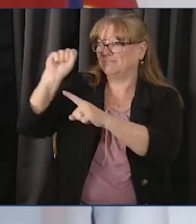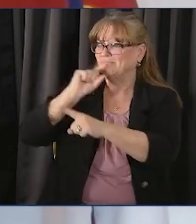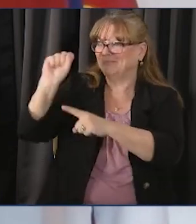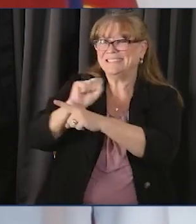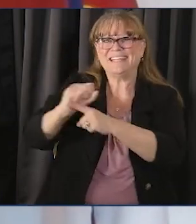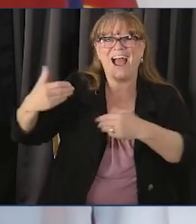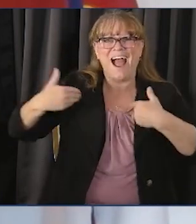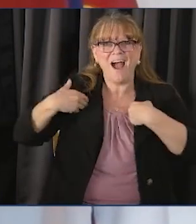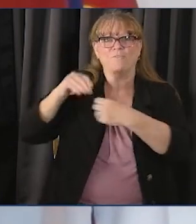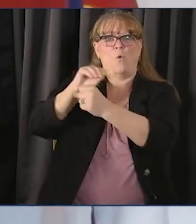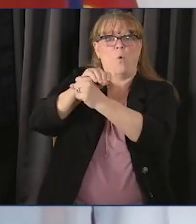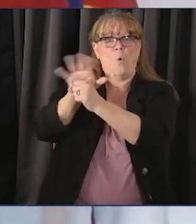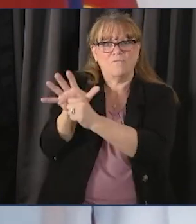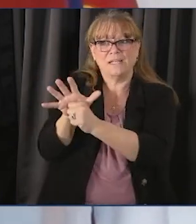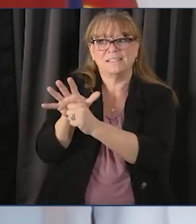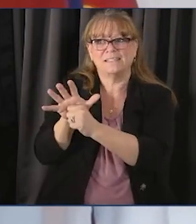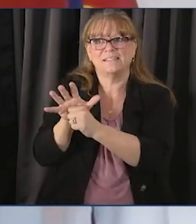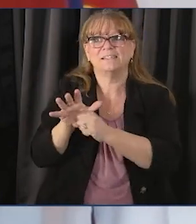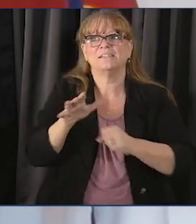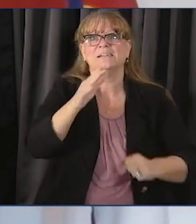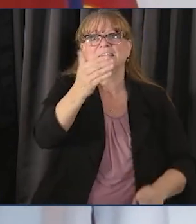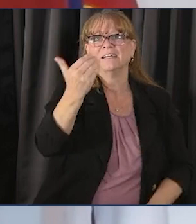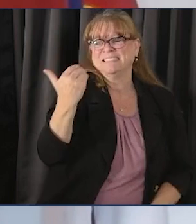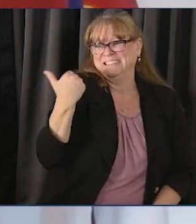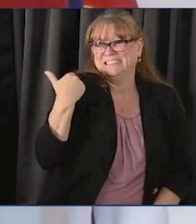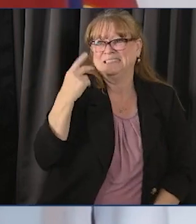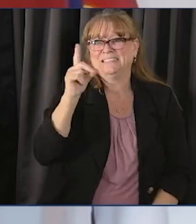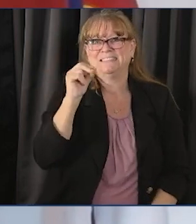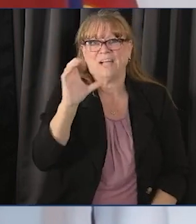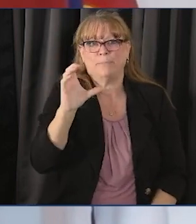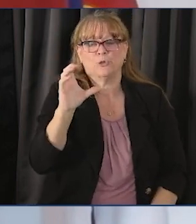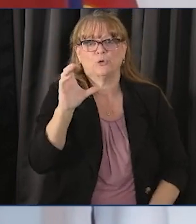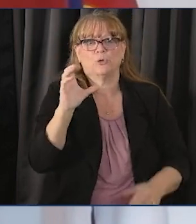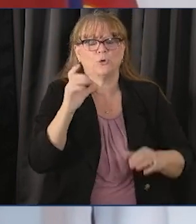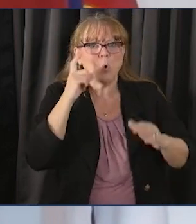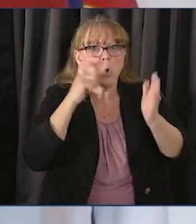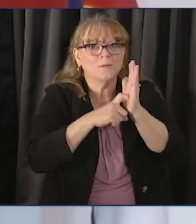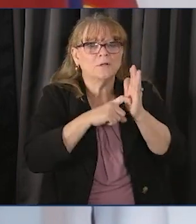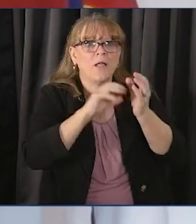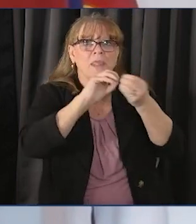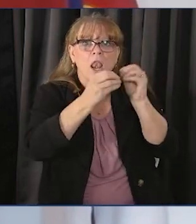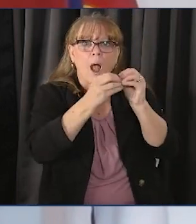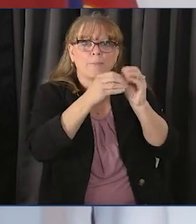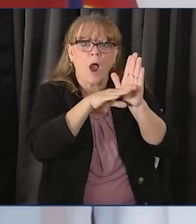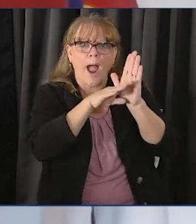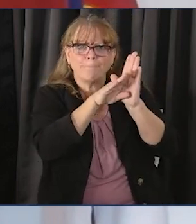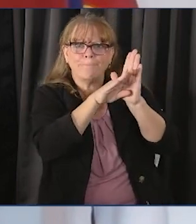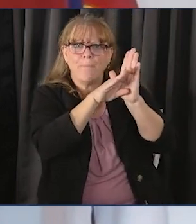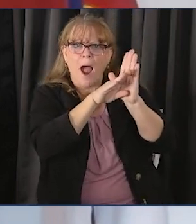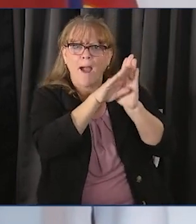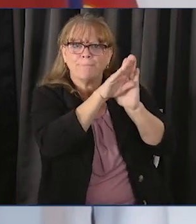rate, meaning we knew we knew we were missing many more people that were contagious, and we're sick that simply weren't getting tested.